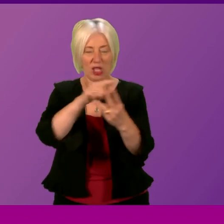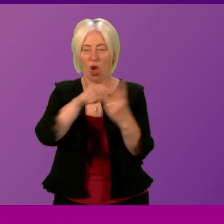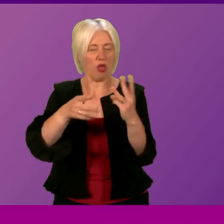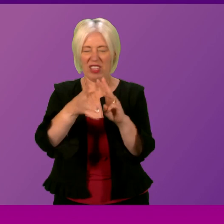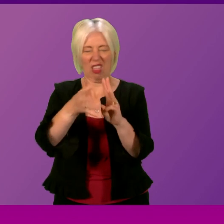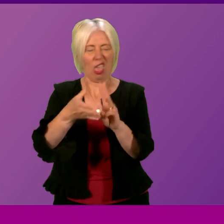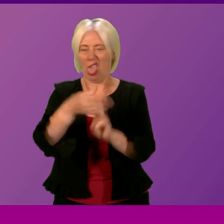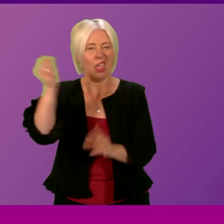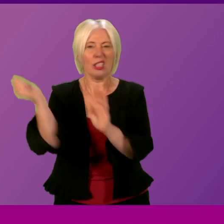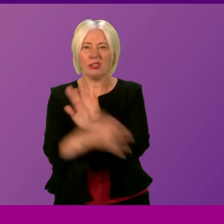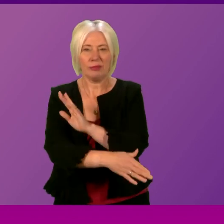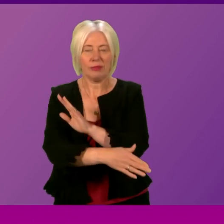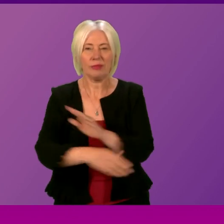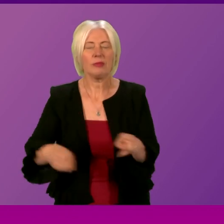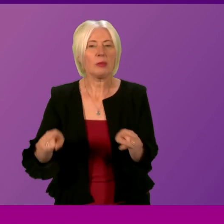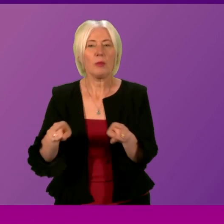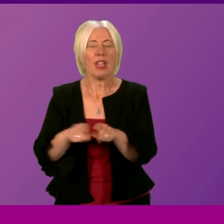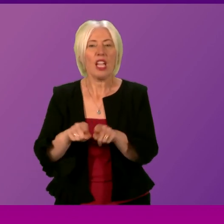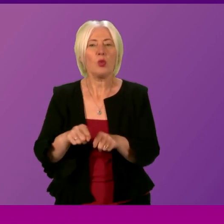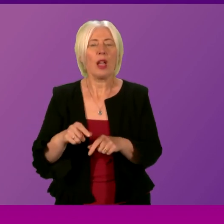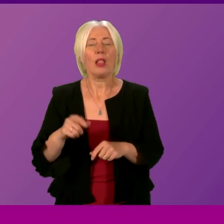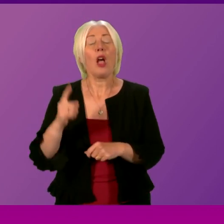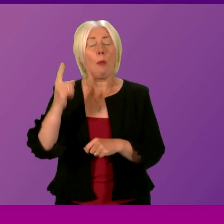The former Siemens UK chief executive officer, Jürgen Maier, said: